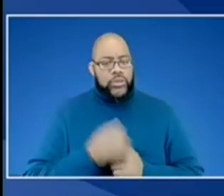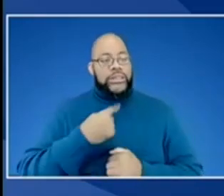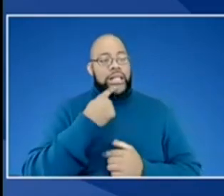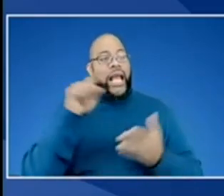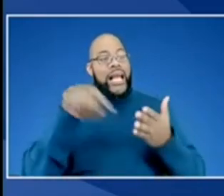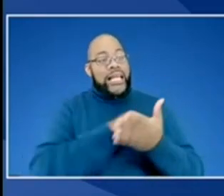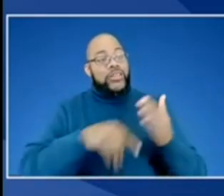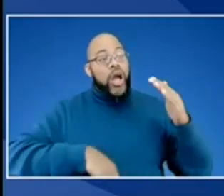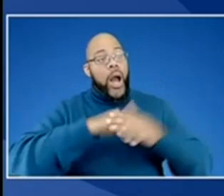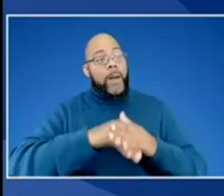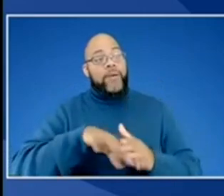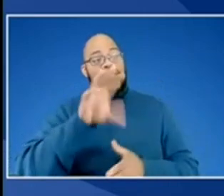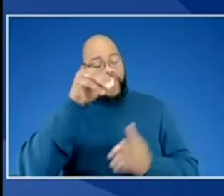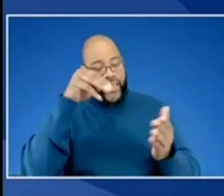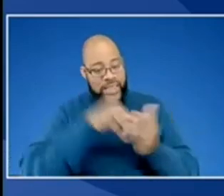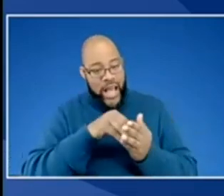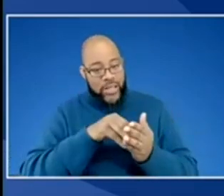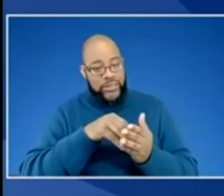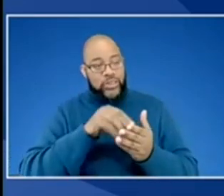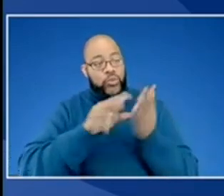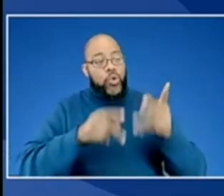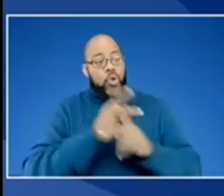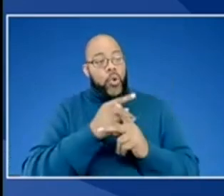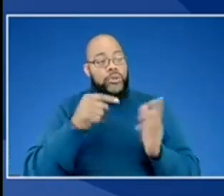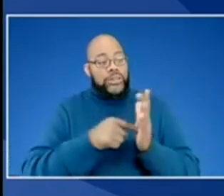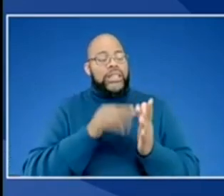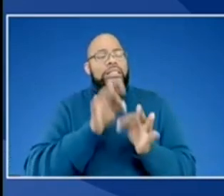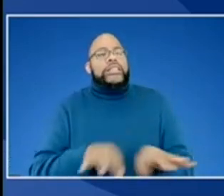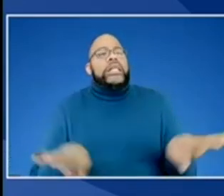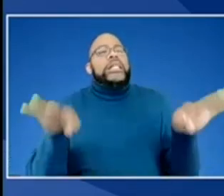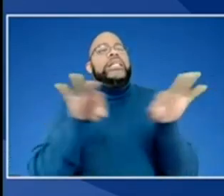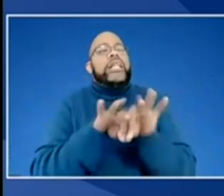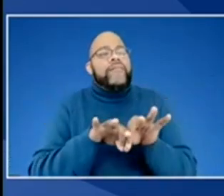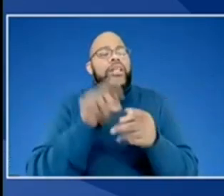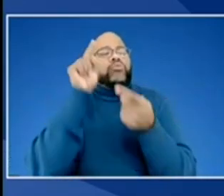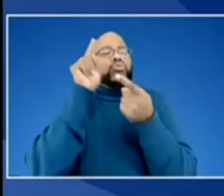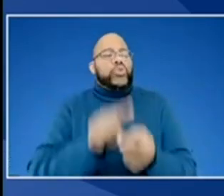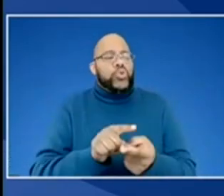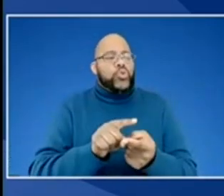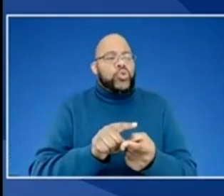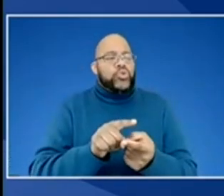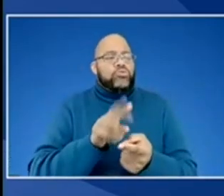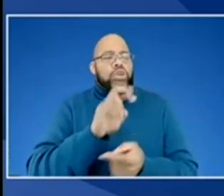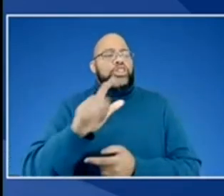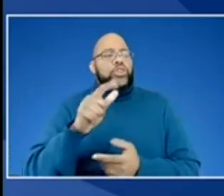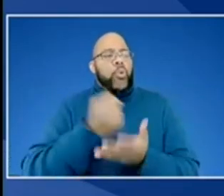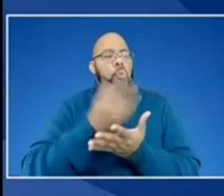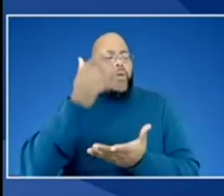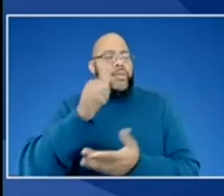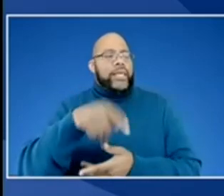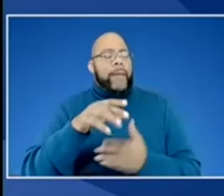50,000 in student loan debt would significantly reduce the racial wealth gap and lift the burden of the student debt